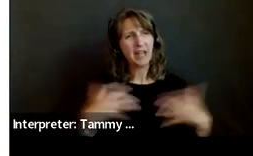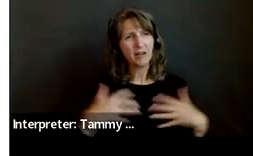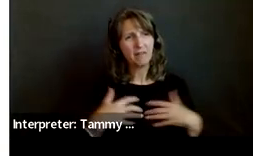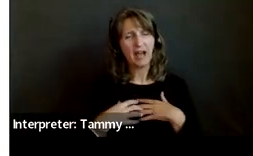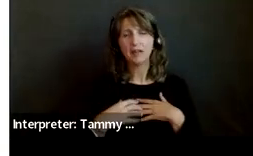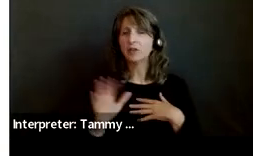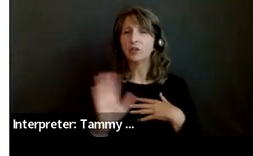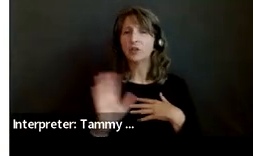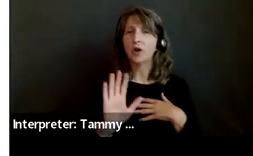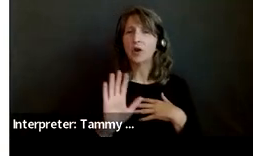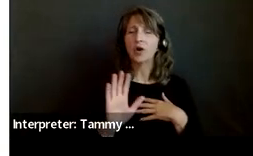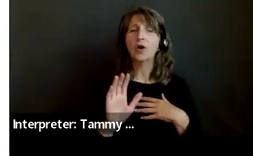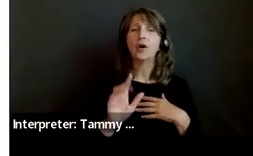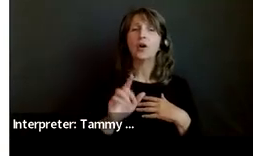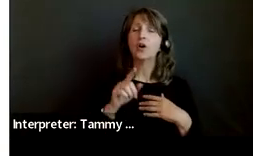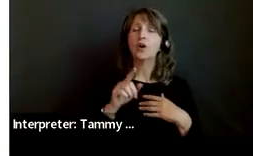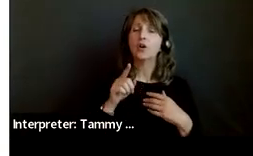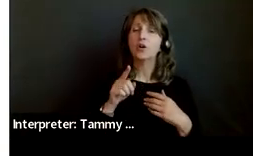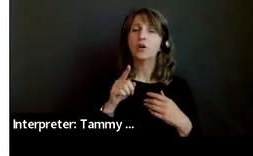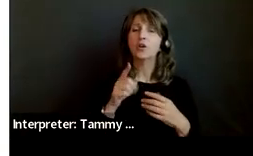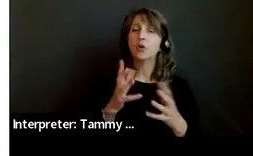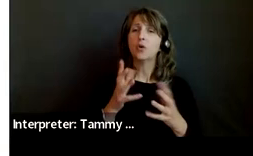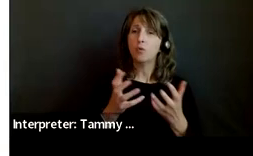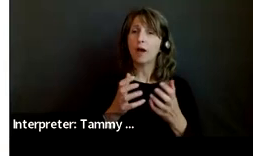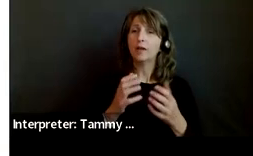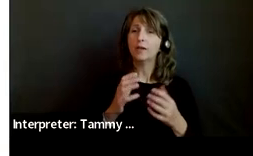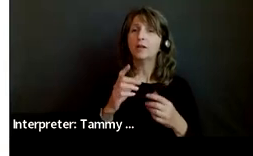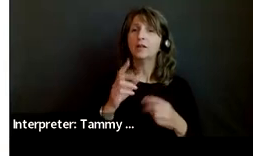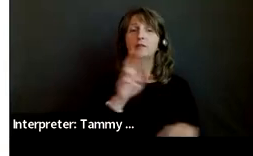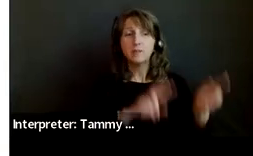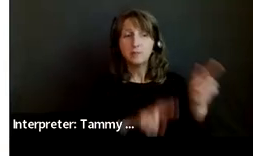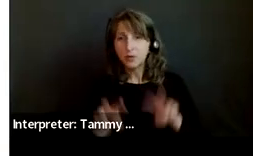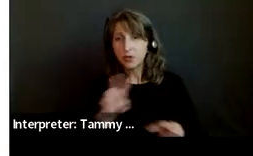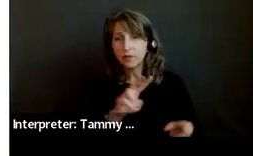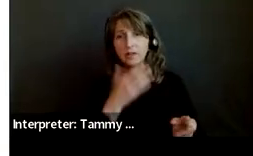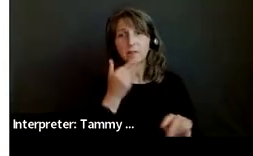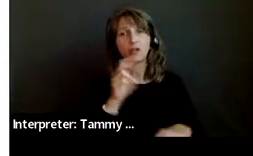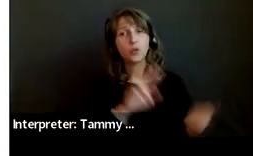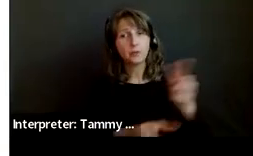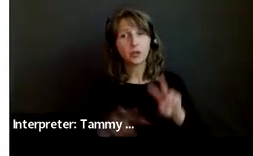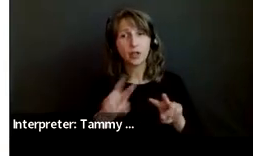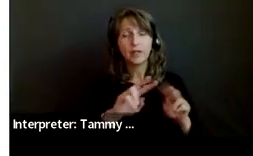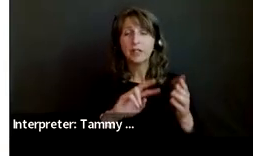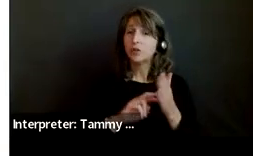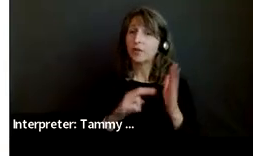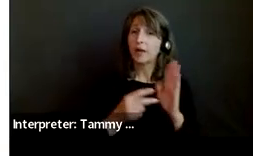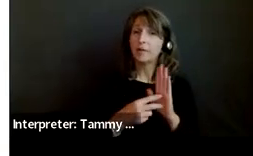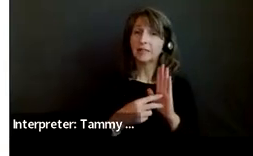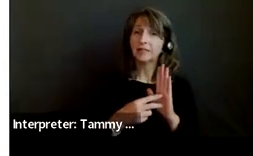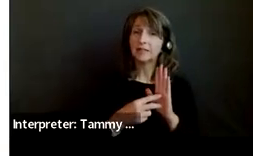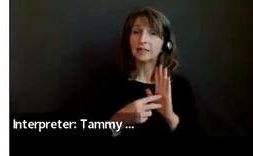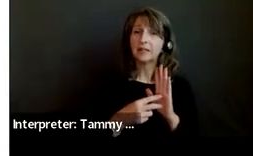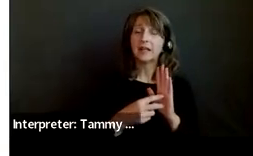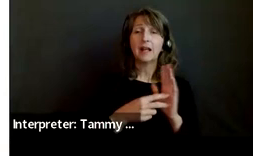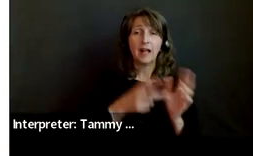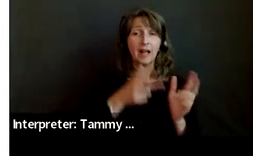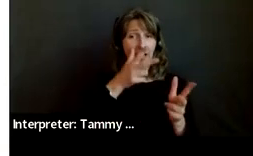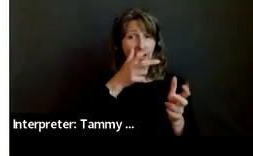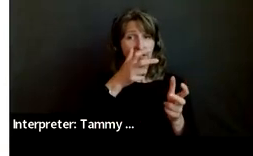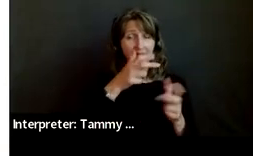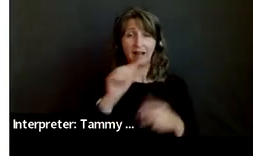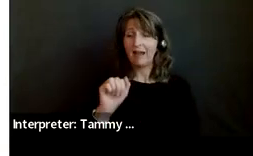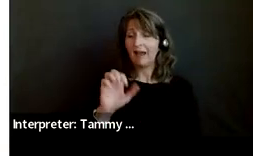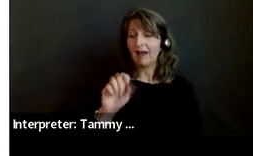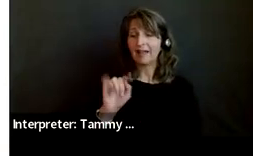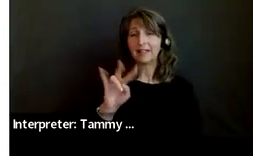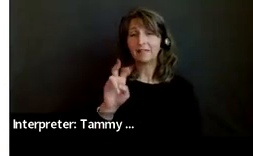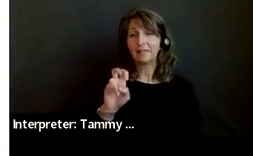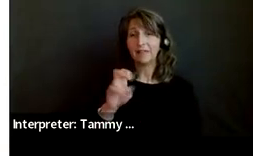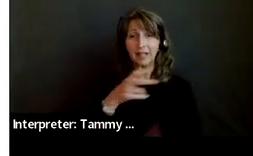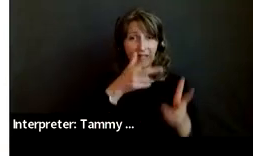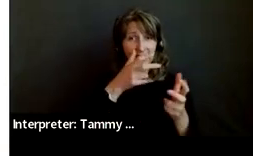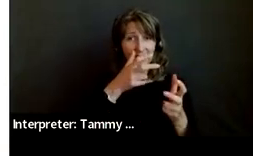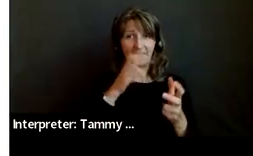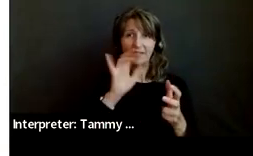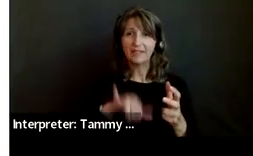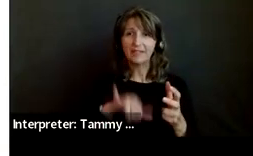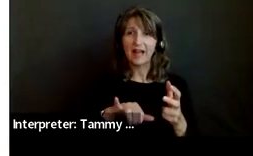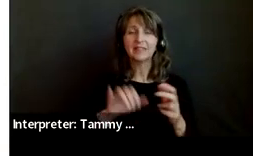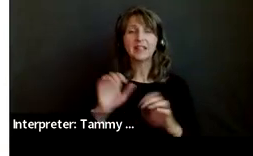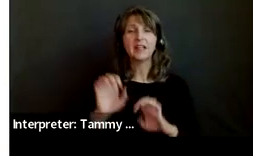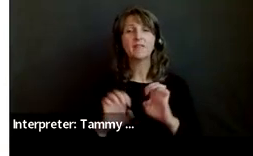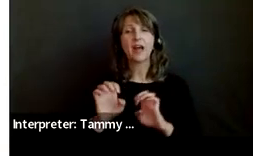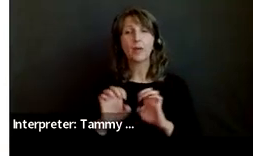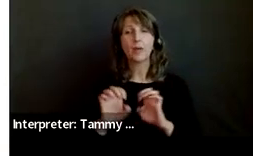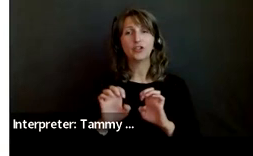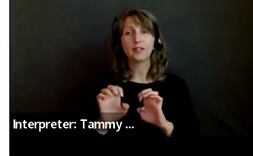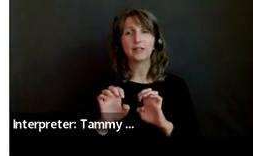And instead, perch is making evaluations based on a specific observation. So essentially what that means is that active listening as I'll get into is that evaluation piece where we add in the emotion word for someone.